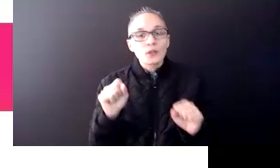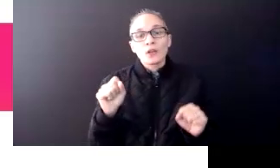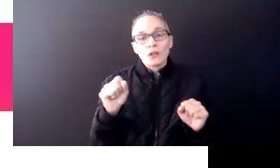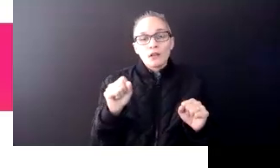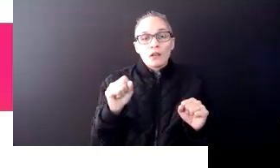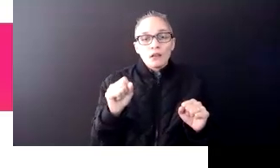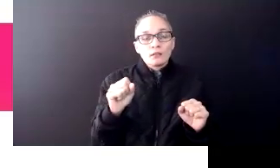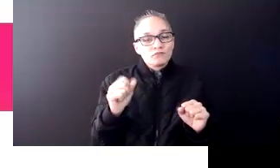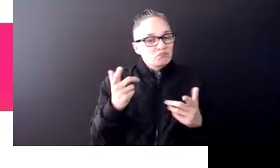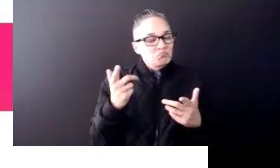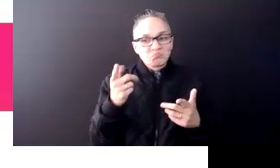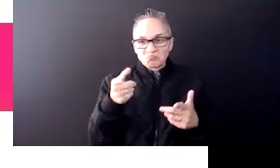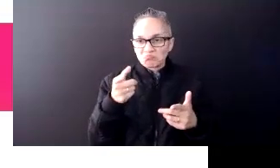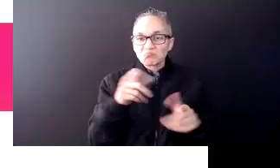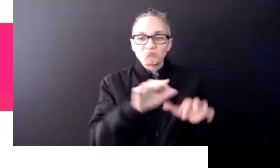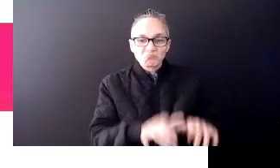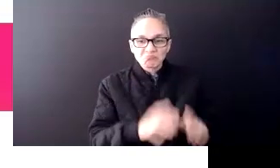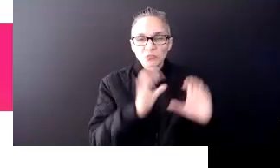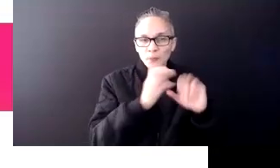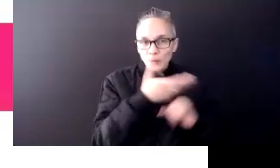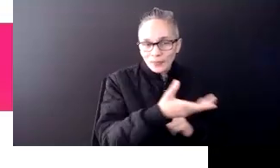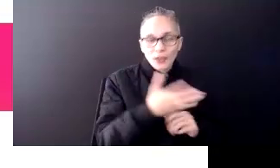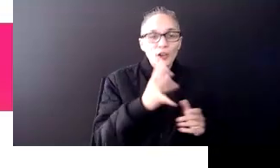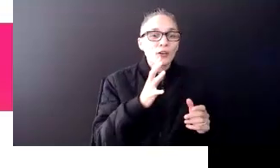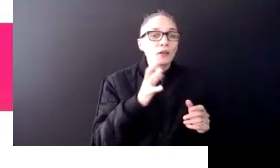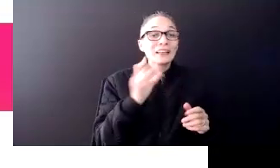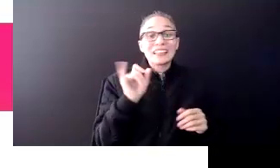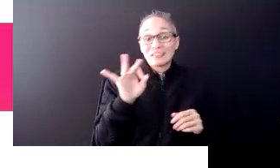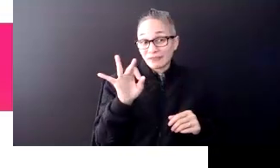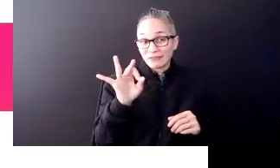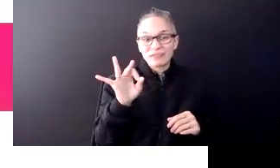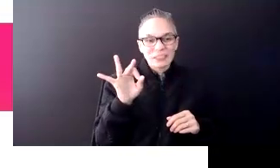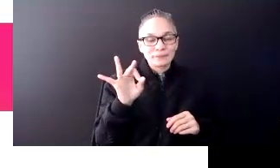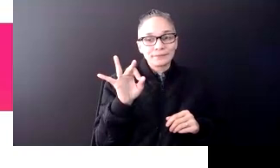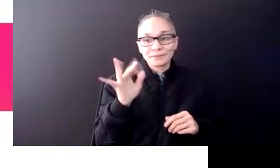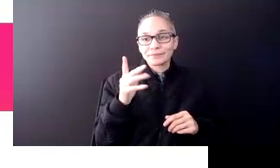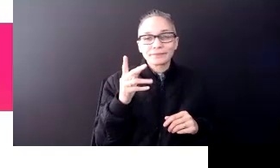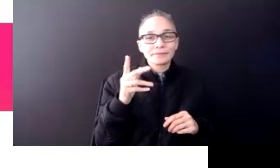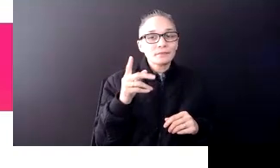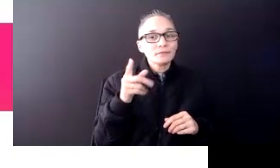You know, feel free to engage there. If there, you know, it's something that we don't get